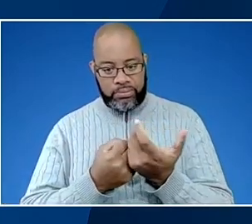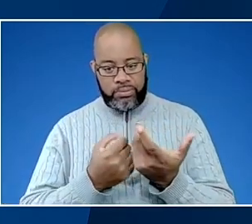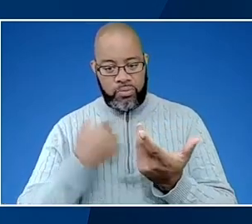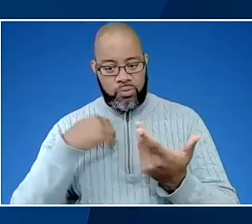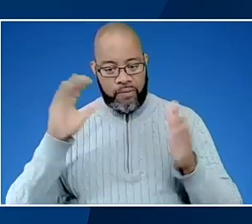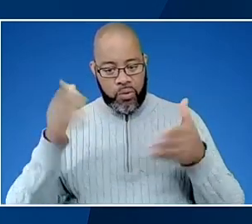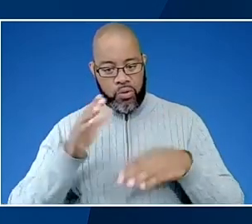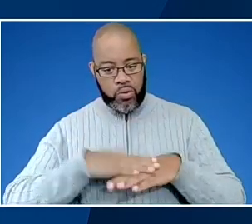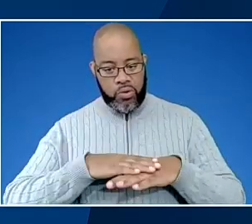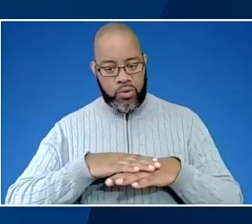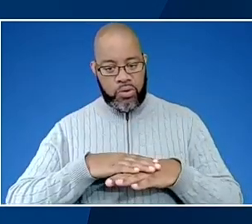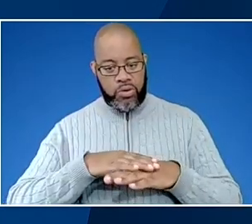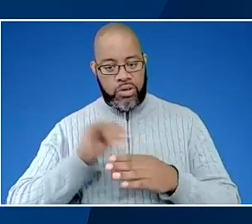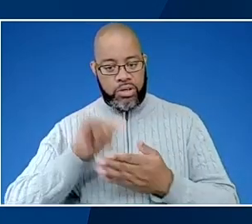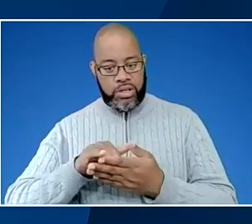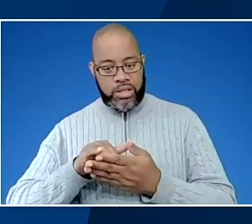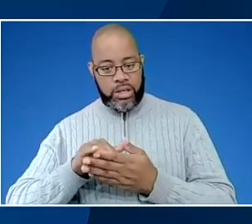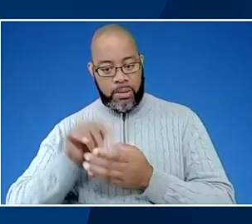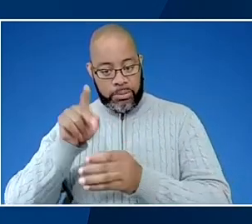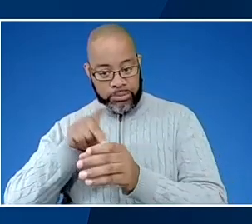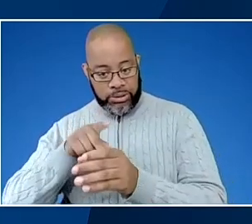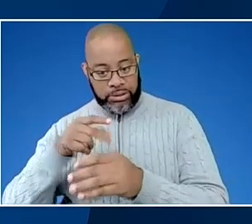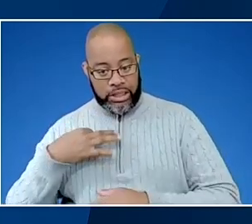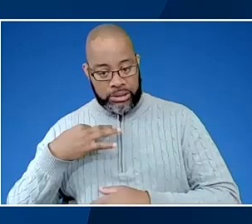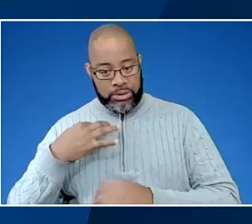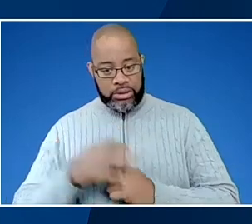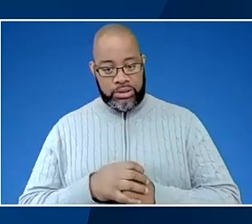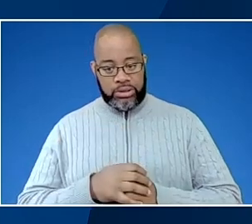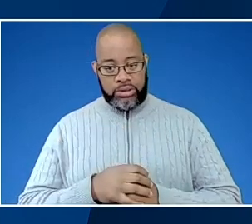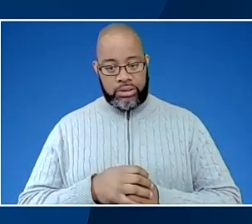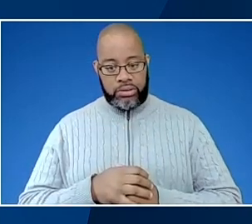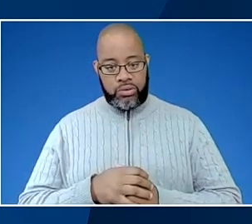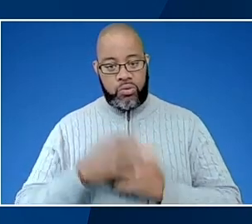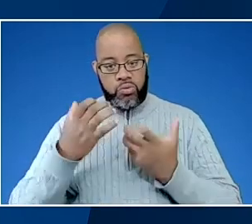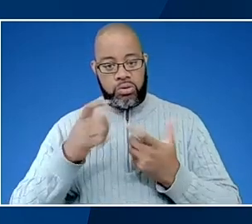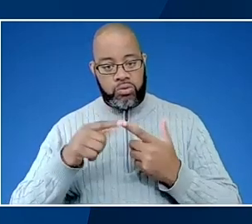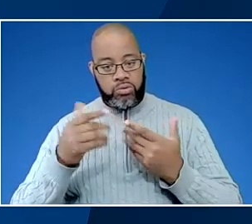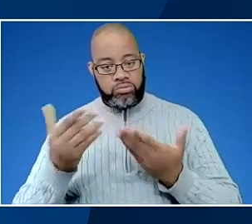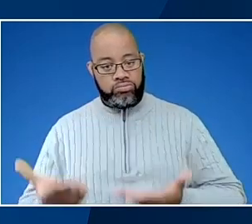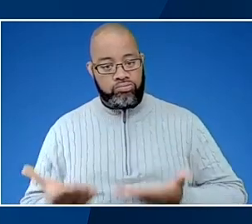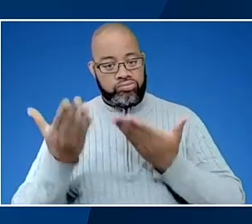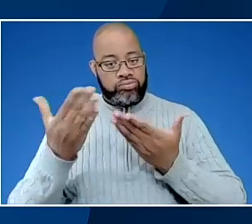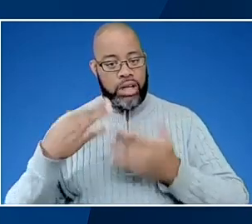reg on participants' eligibility, we want to uplift the eligibility focus proposed